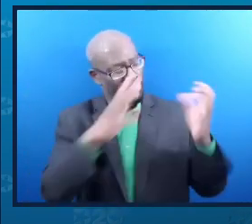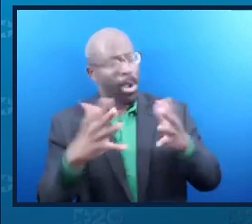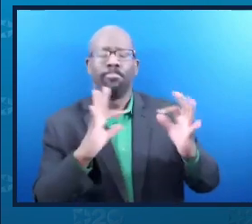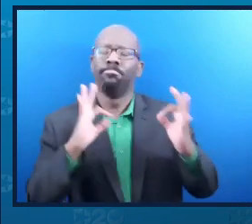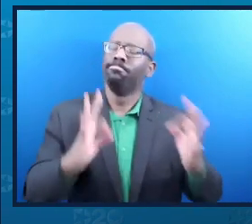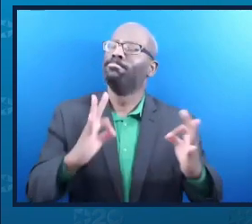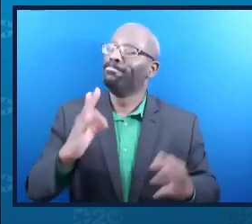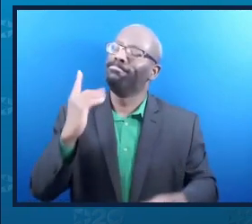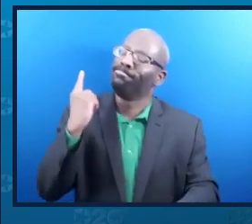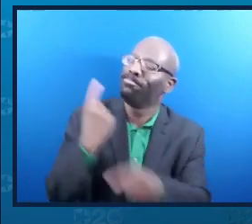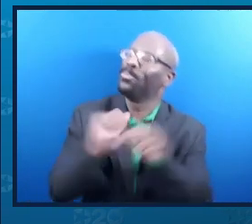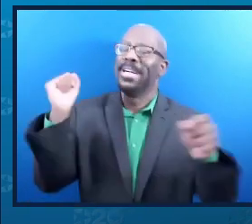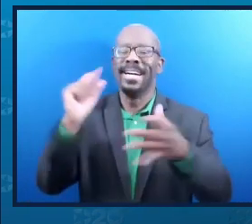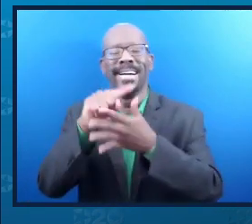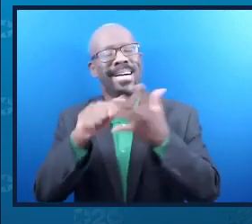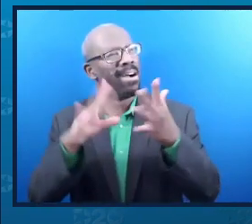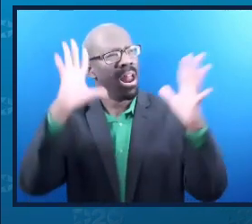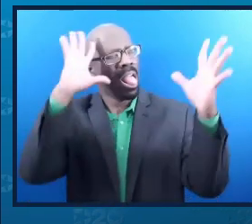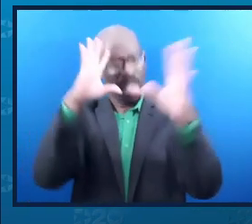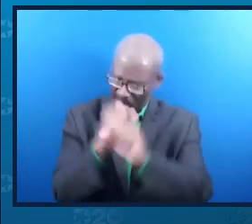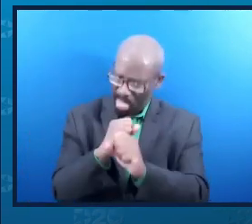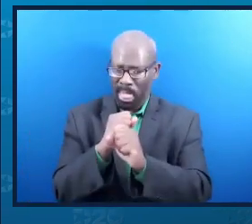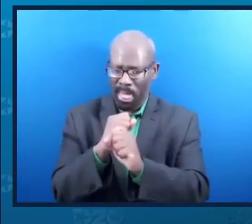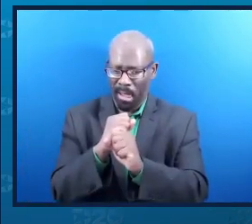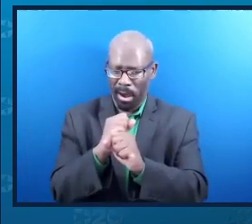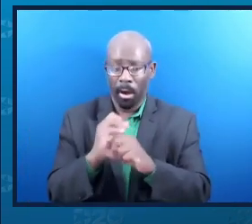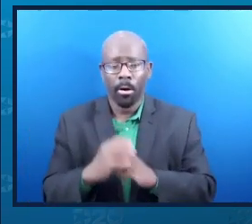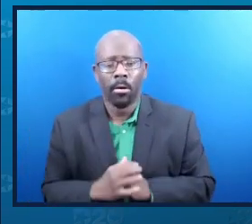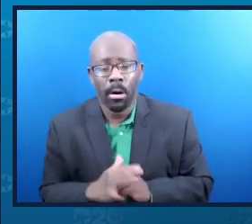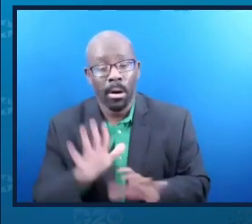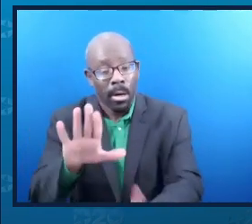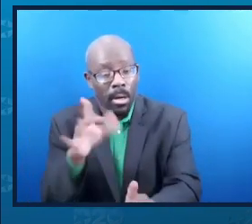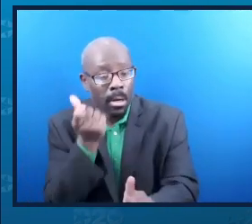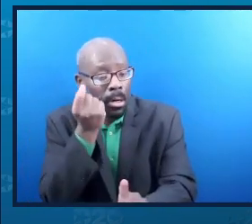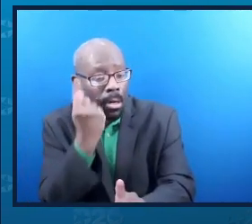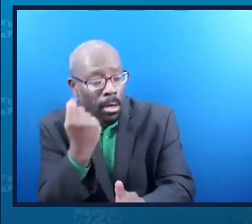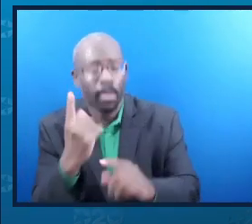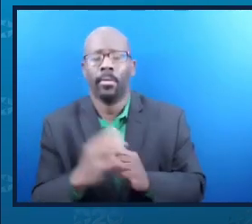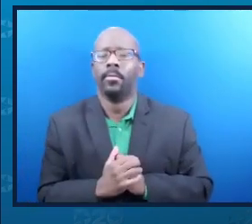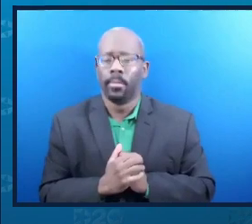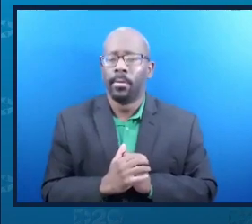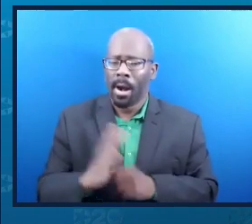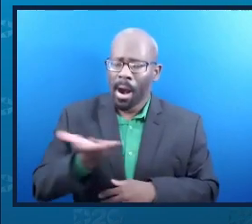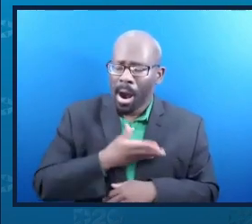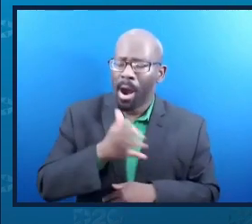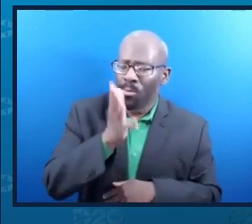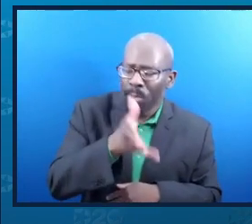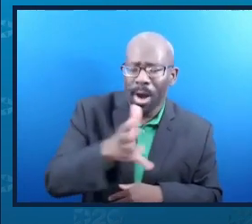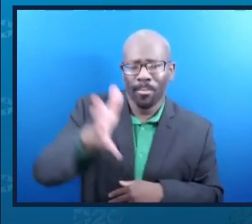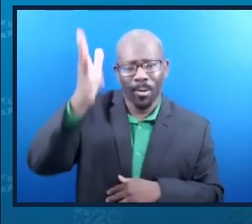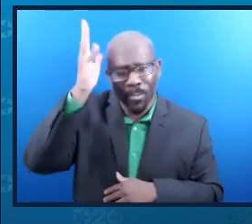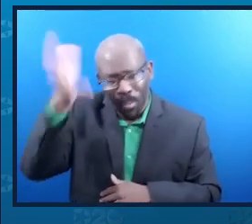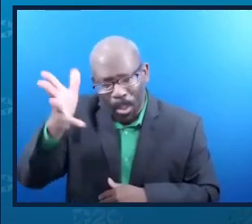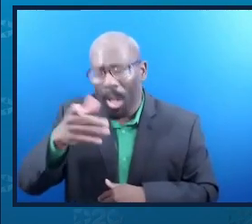AMERICA STRAYED. YET INSTEAD OF GIVING UP, THEY